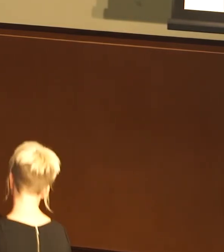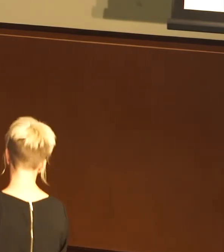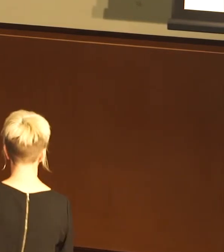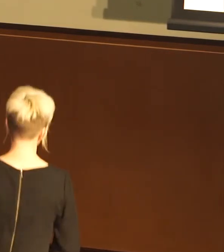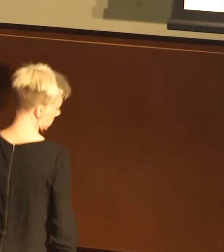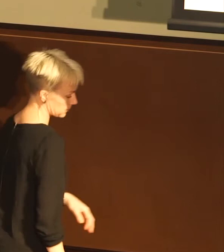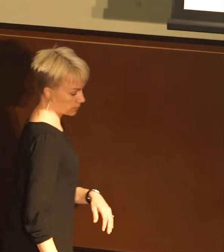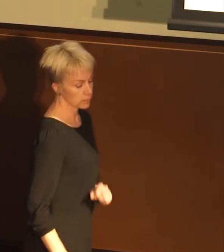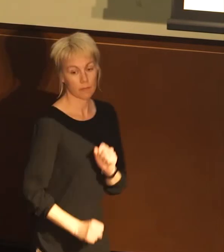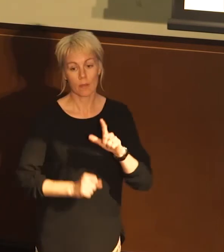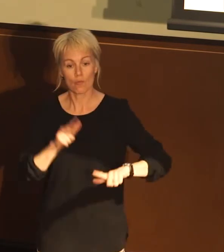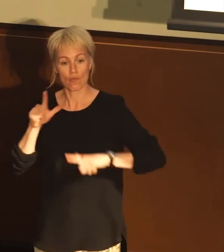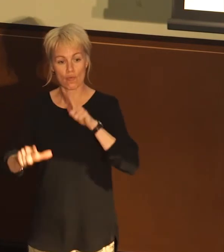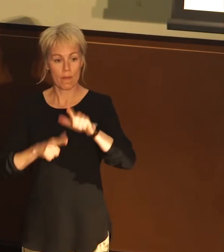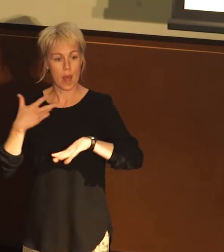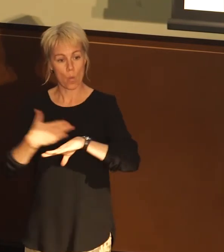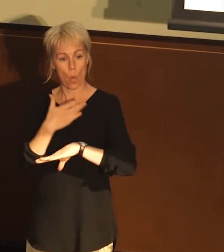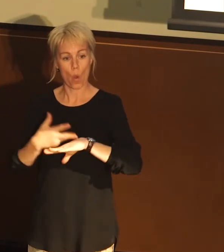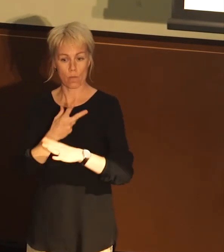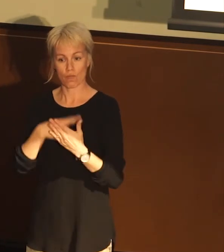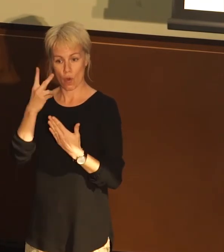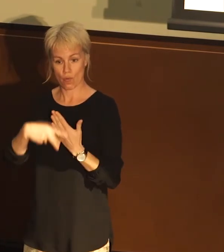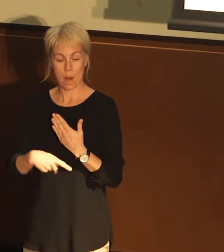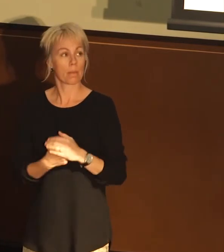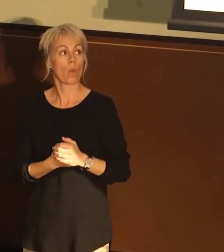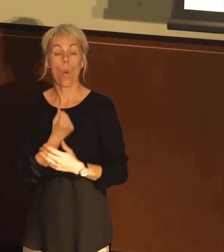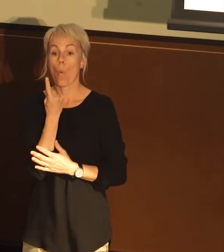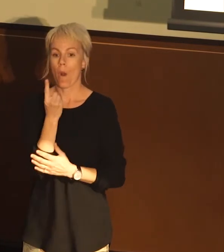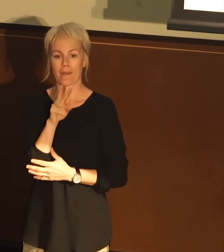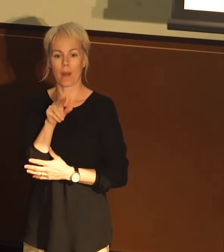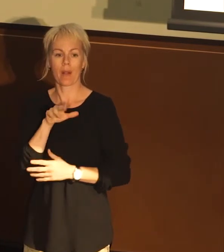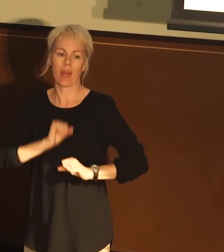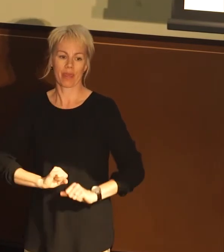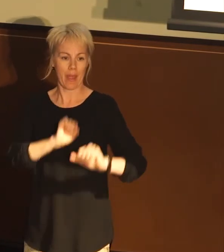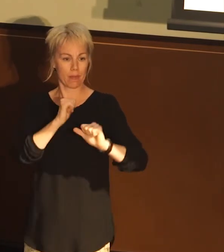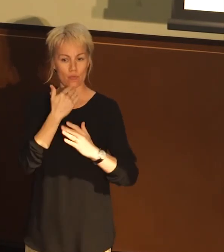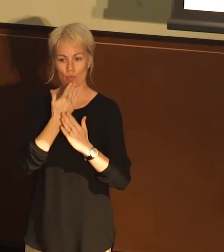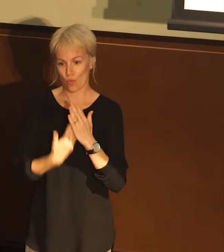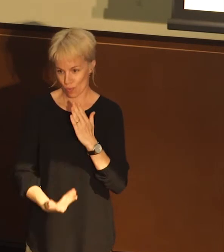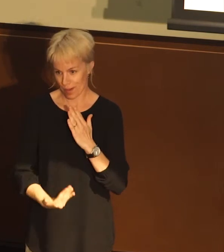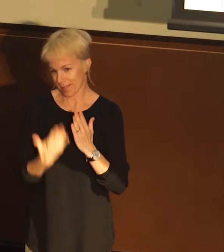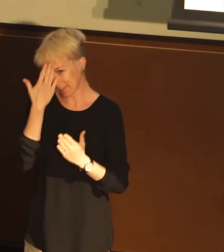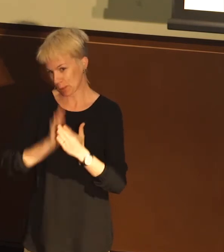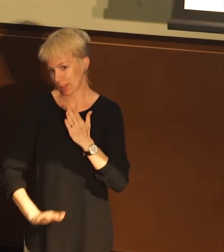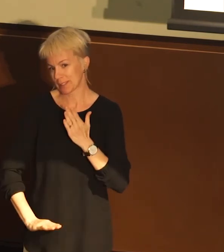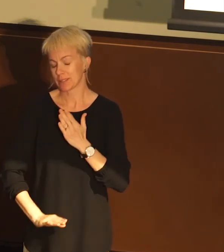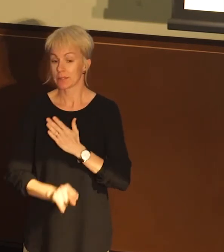maybe about three years ago and this is one person's story, one couple's story. But this couple is just one couple,